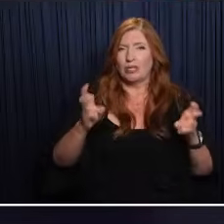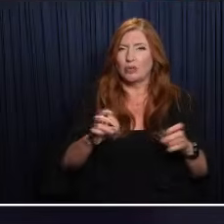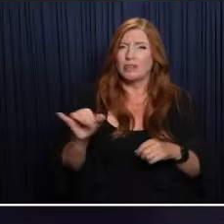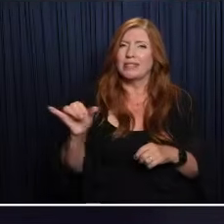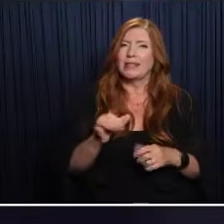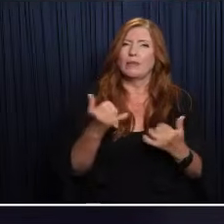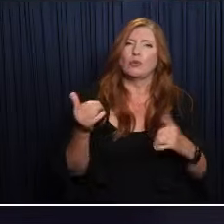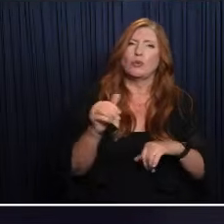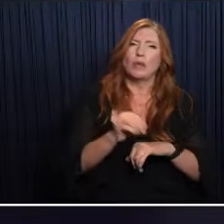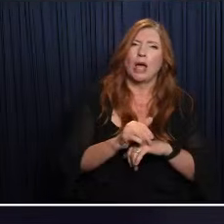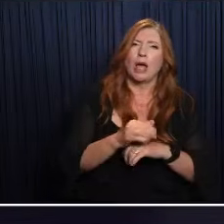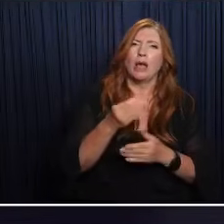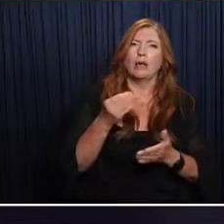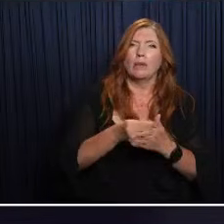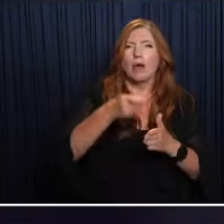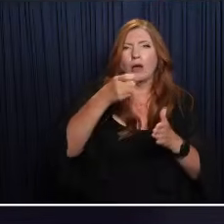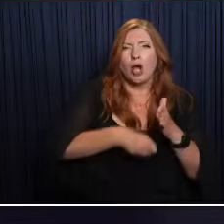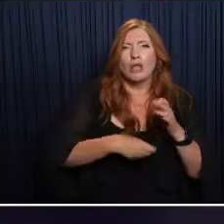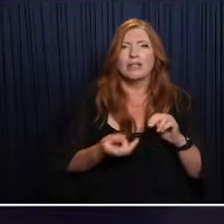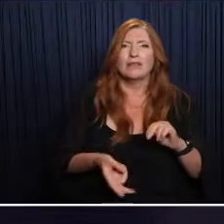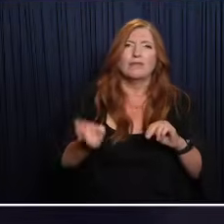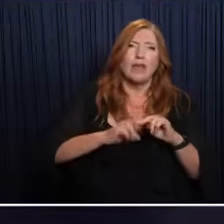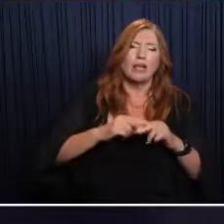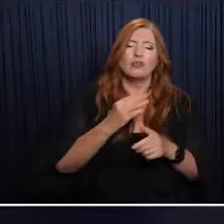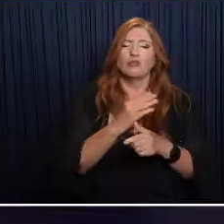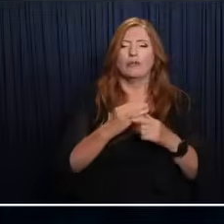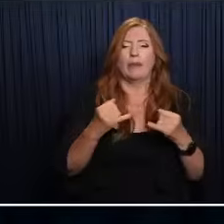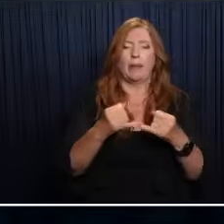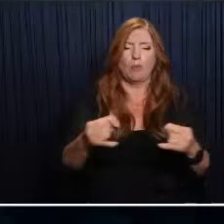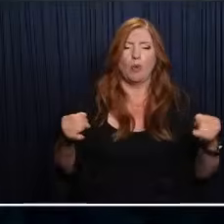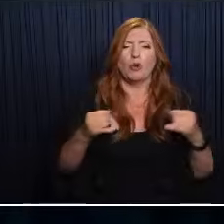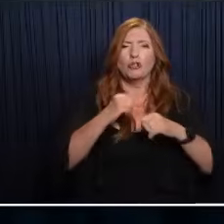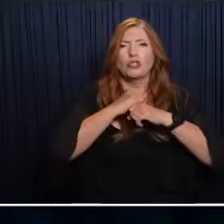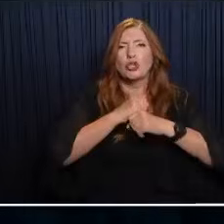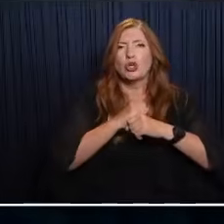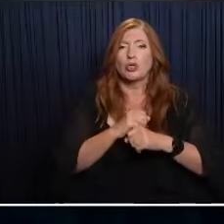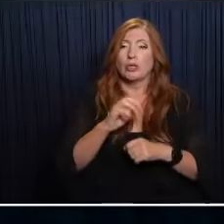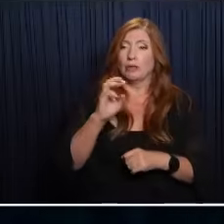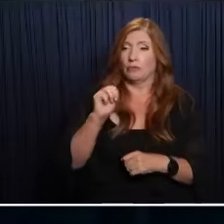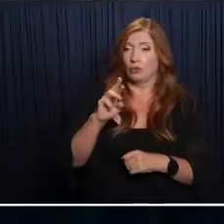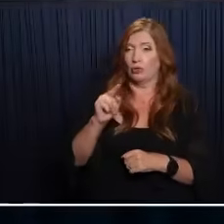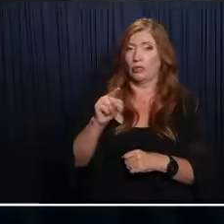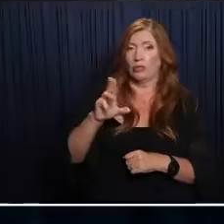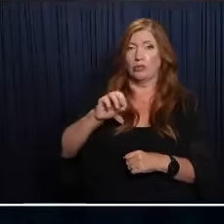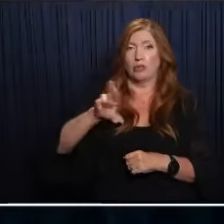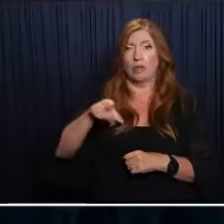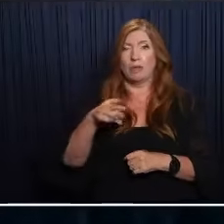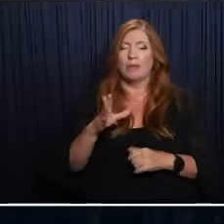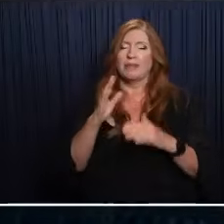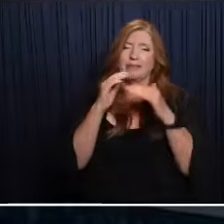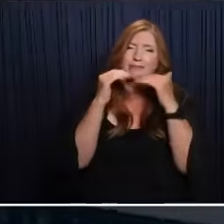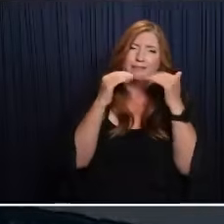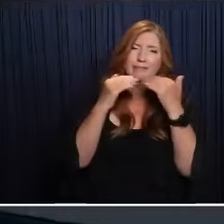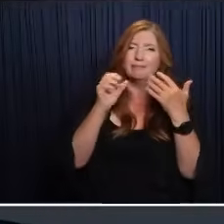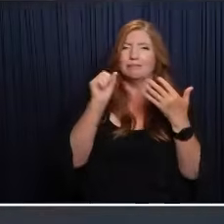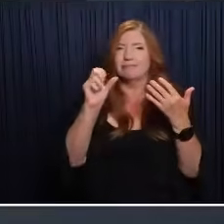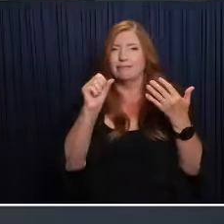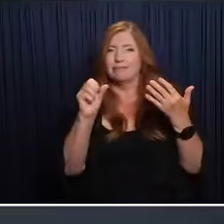TIER ISSUE OR CONTINUE TO FOCUS ON MORE TRADITIONAL ISSUES LIKE